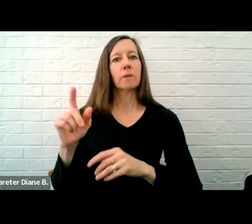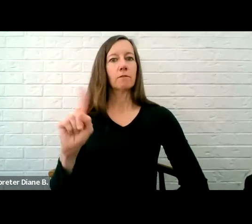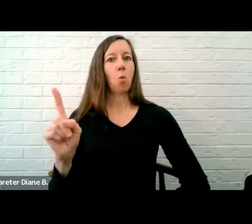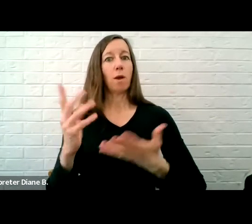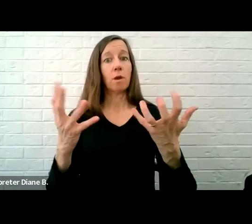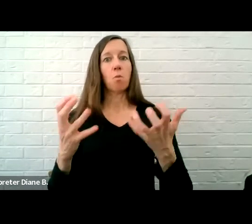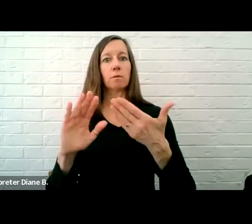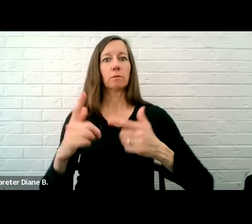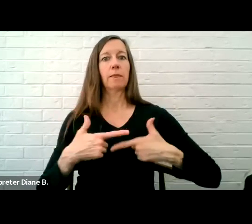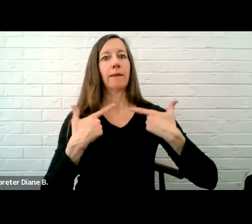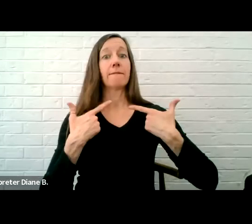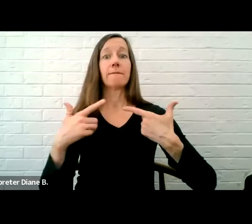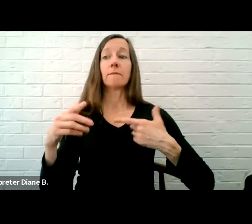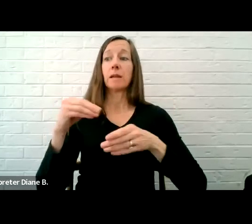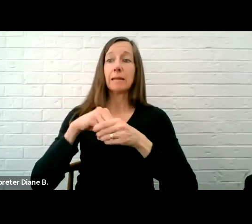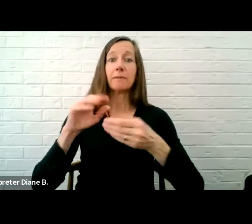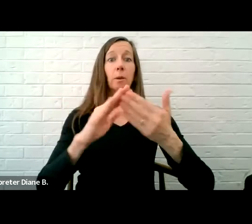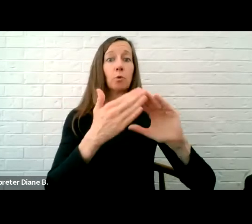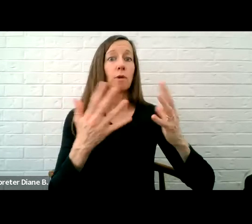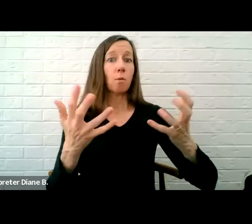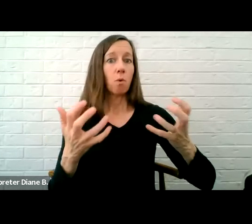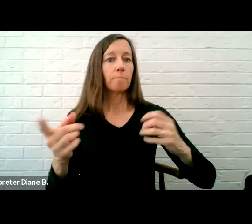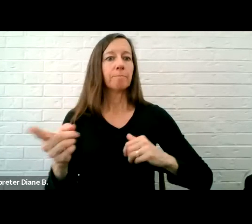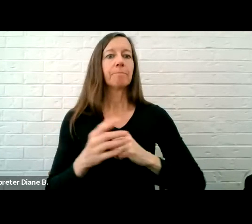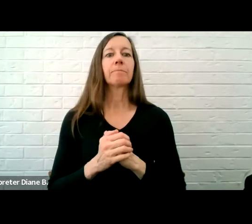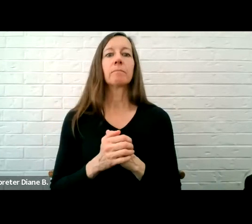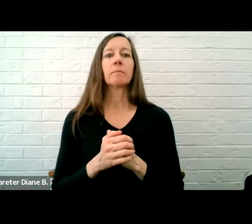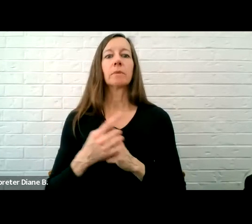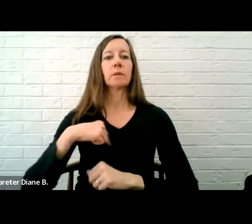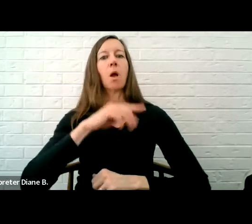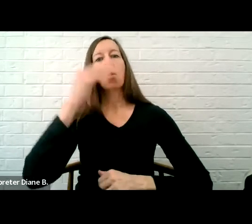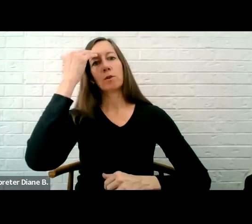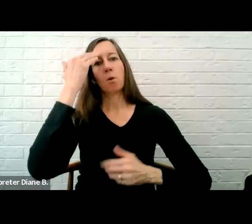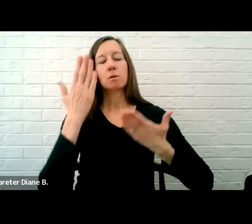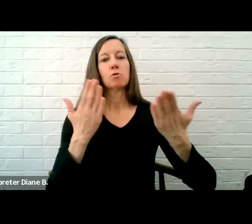We really know that it's that other areas of the service system are critical for ensuring options, for community living.